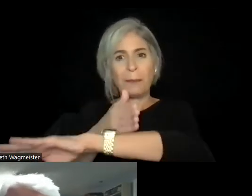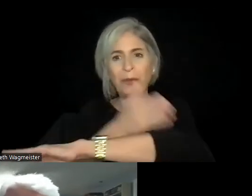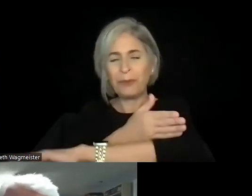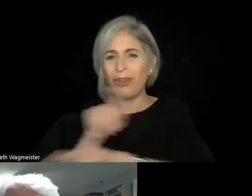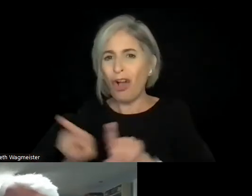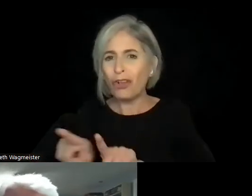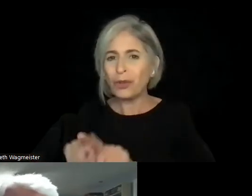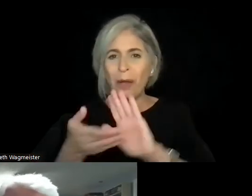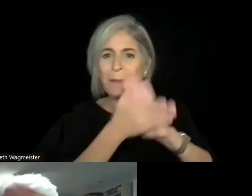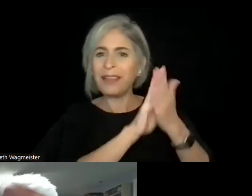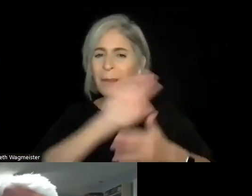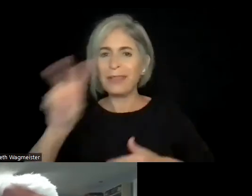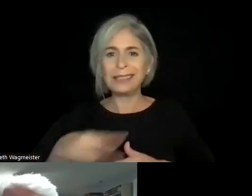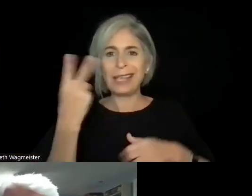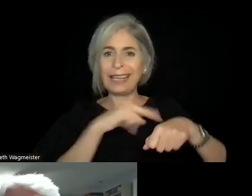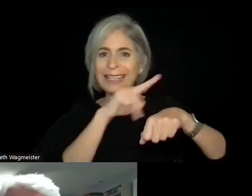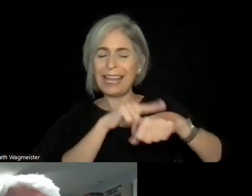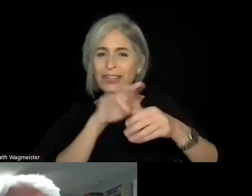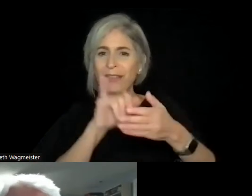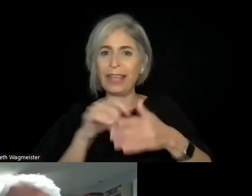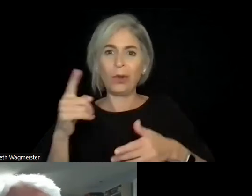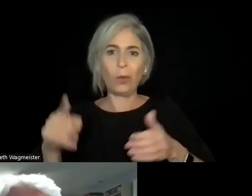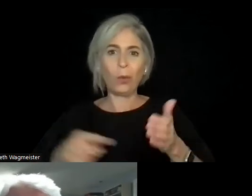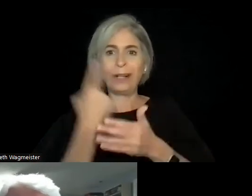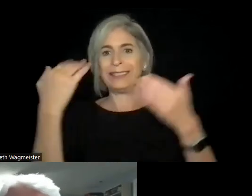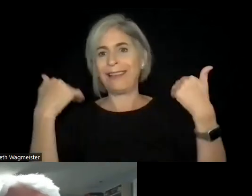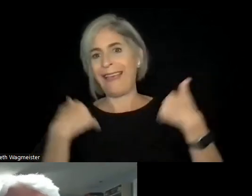the brain is built with plasticity and